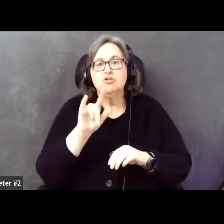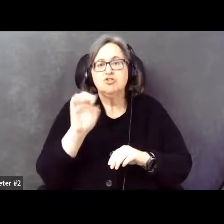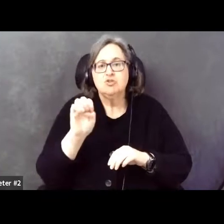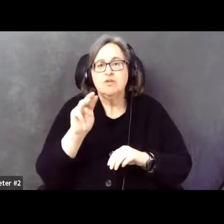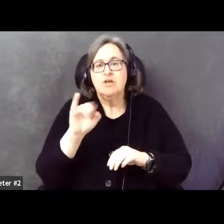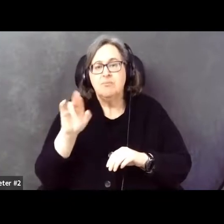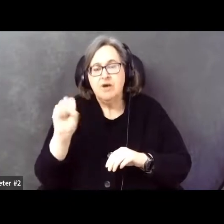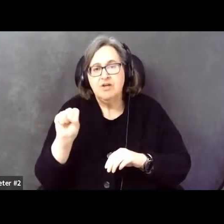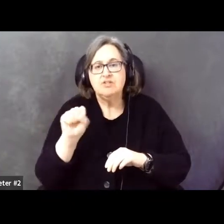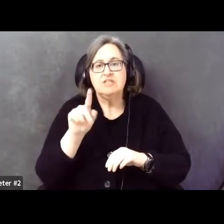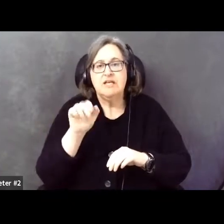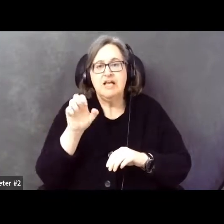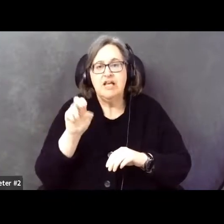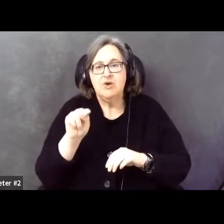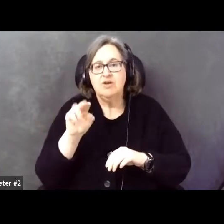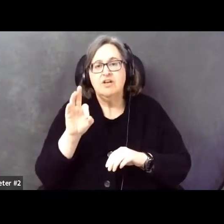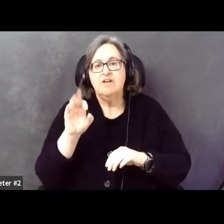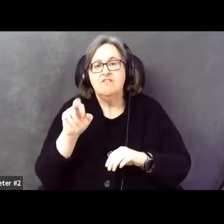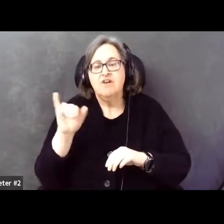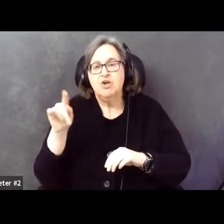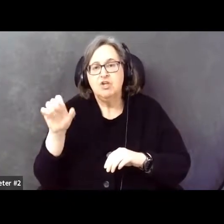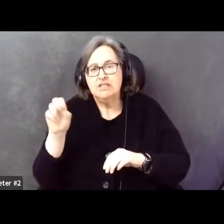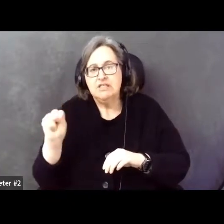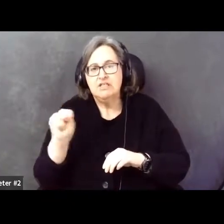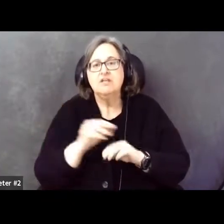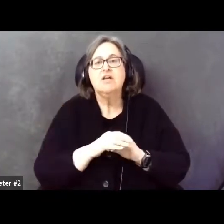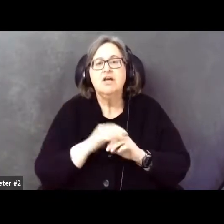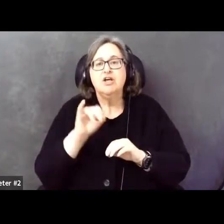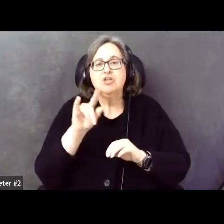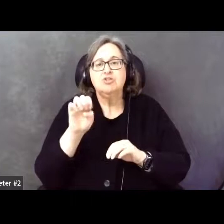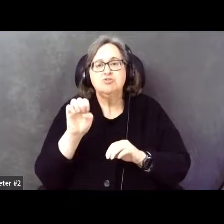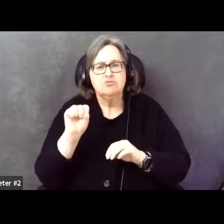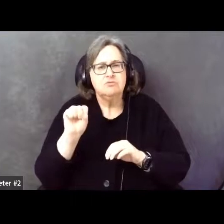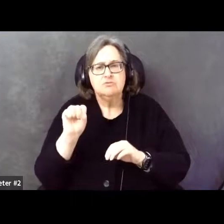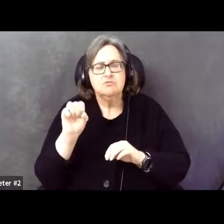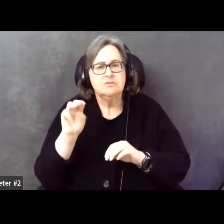Liz. I can't say enough about a huge, huge